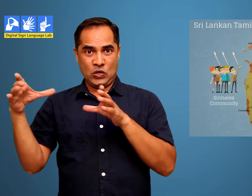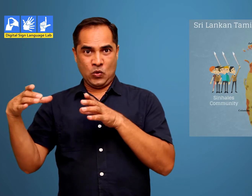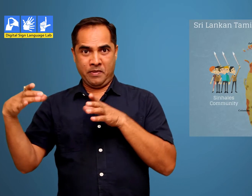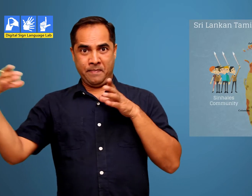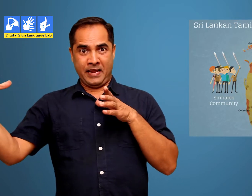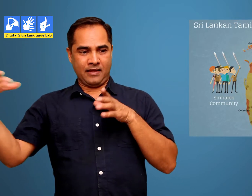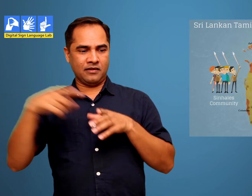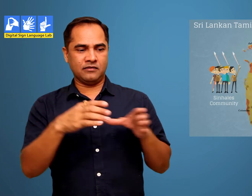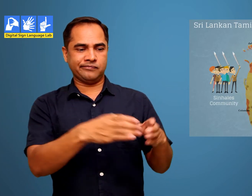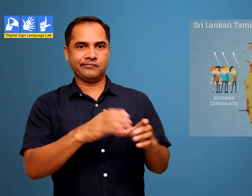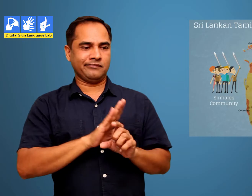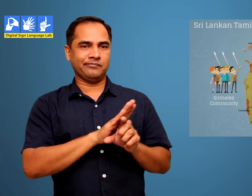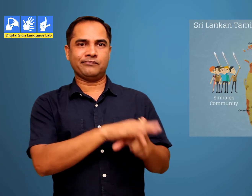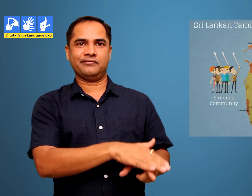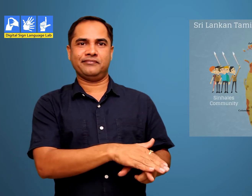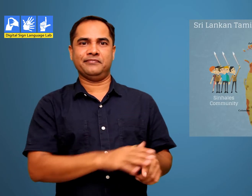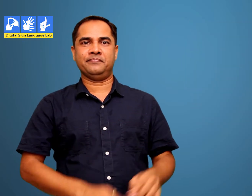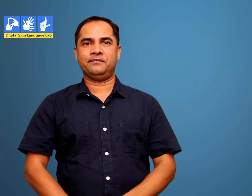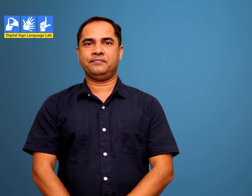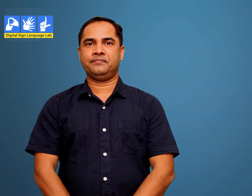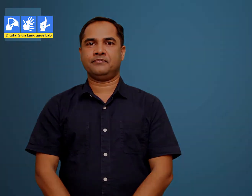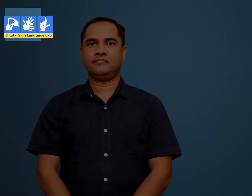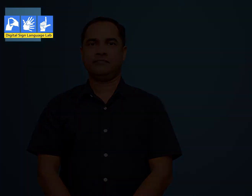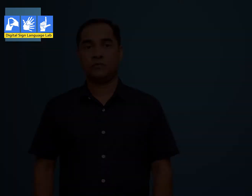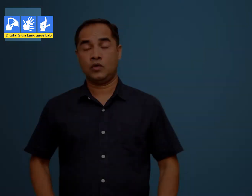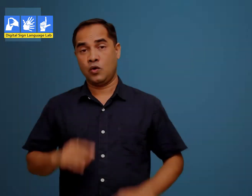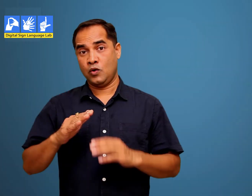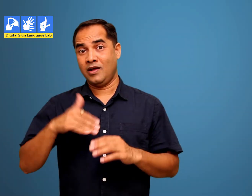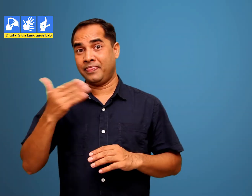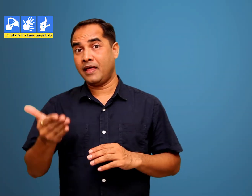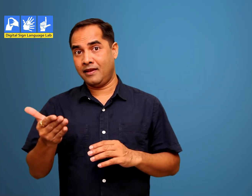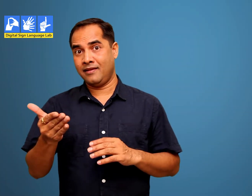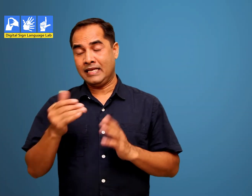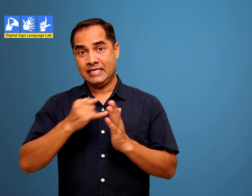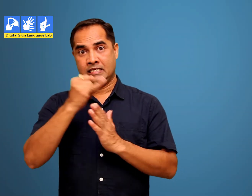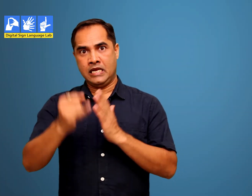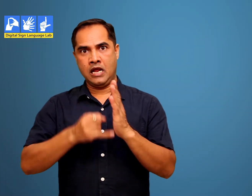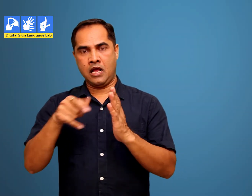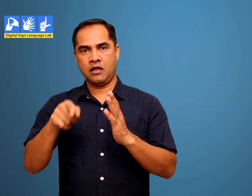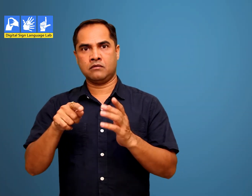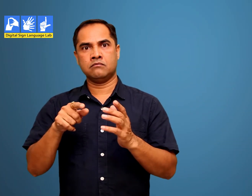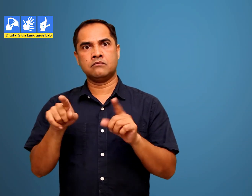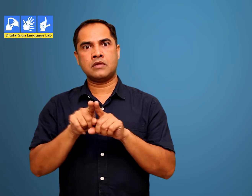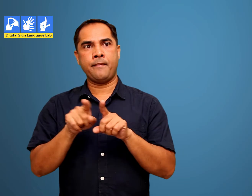minority. Later on, the distrust between the two communities turned into a